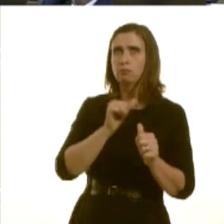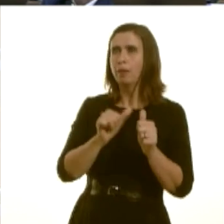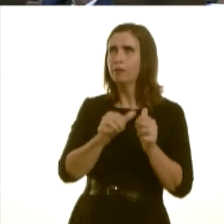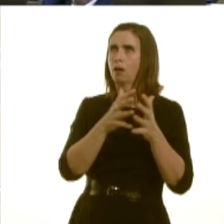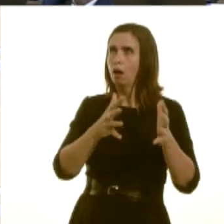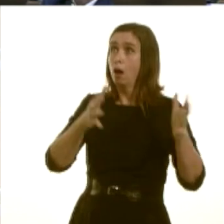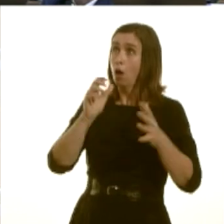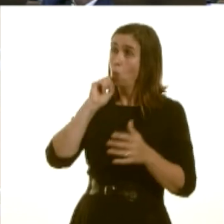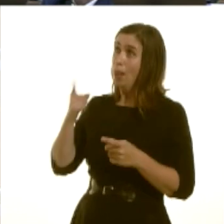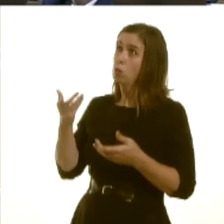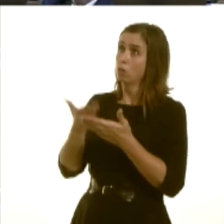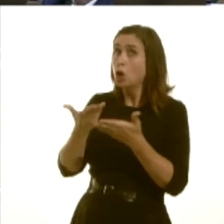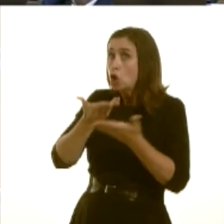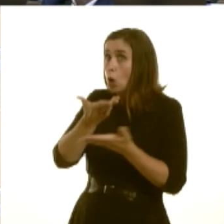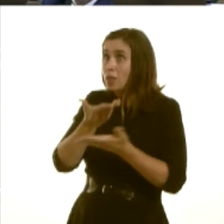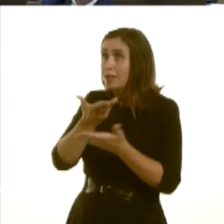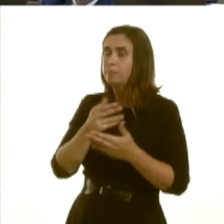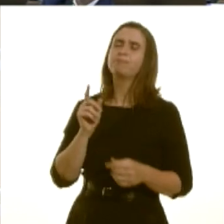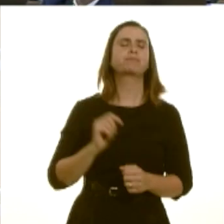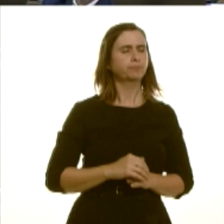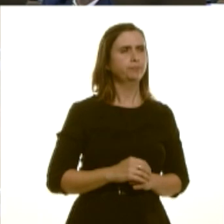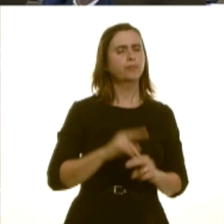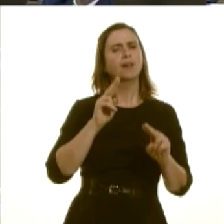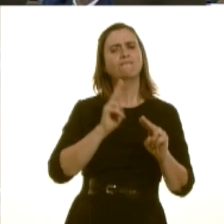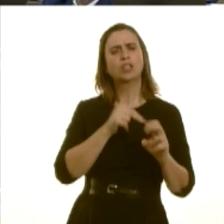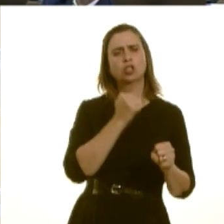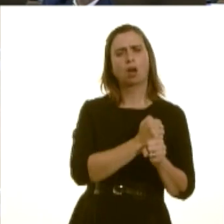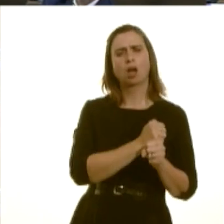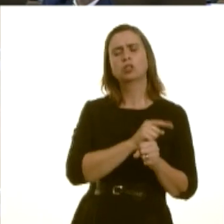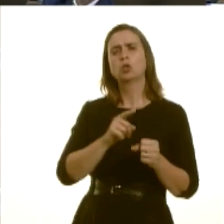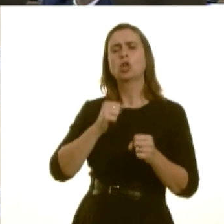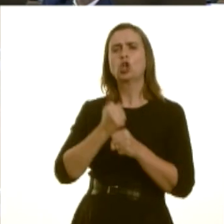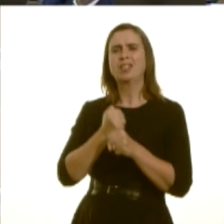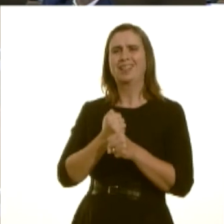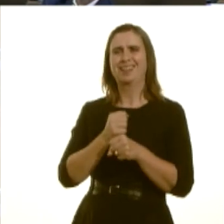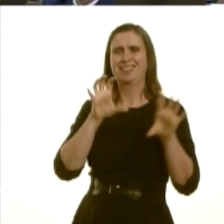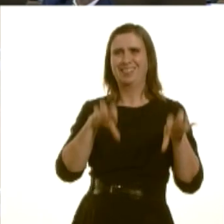I can say that the Fishguard and Goodwick station and the services serving the station